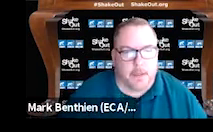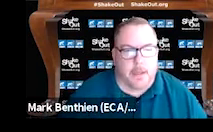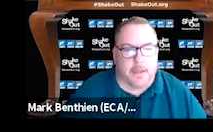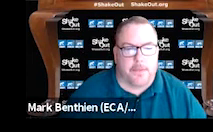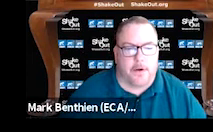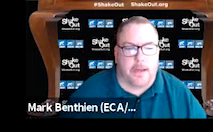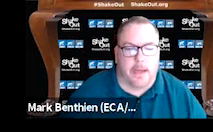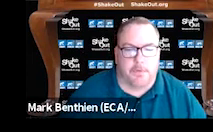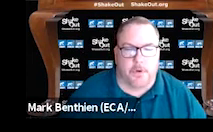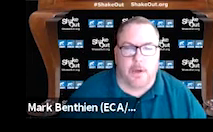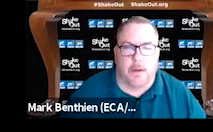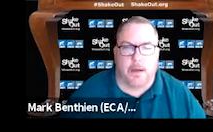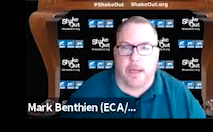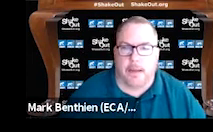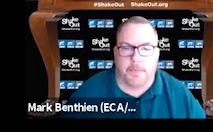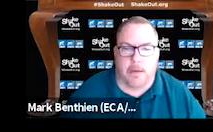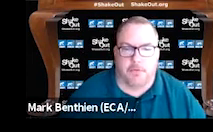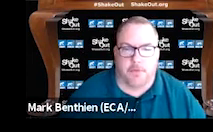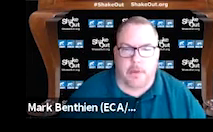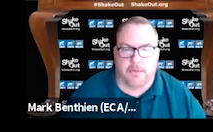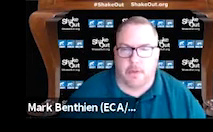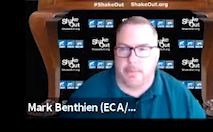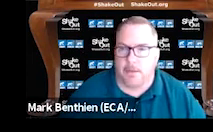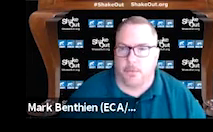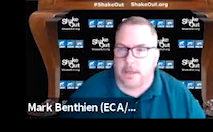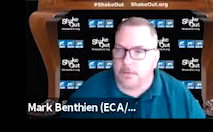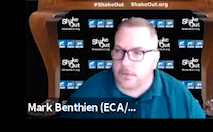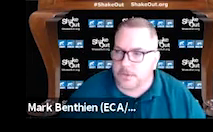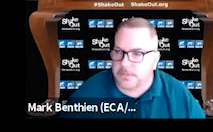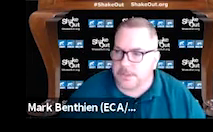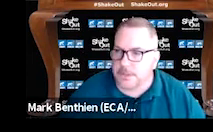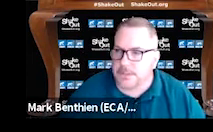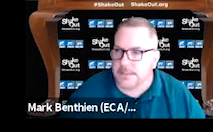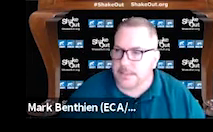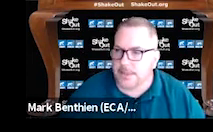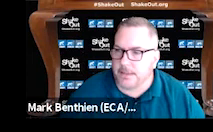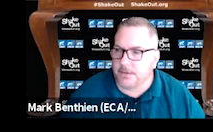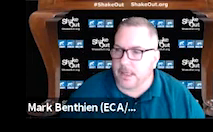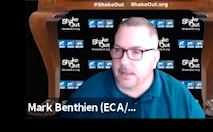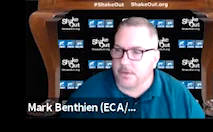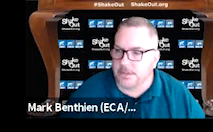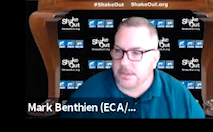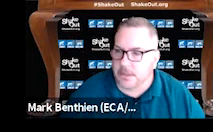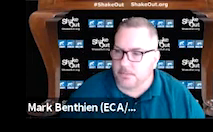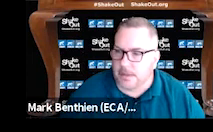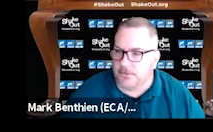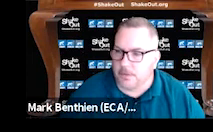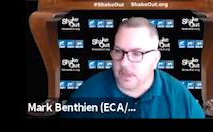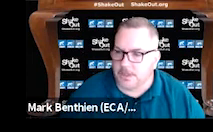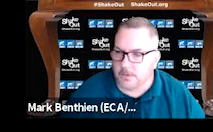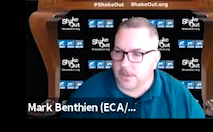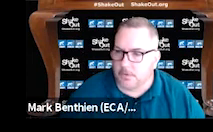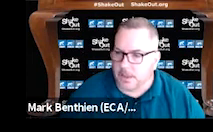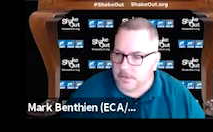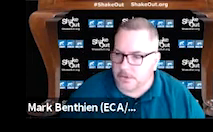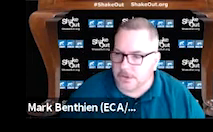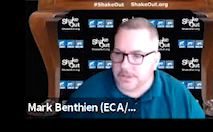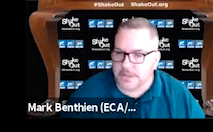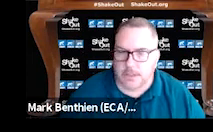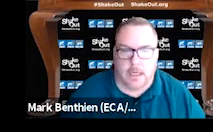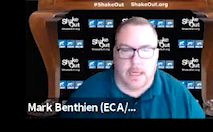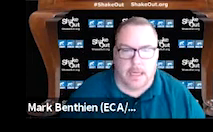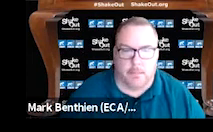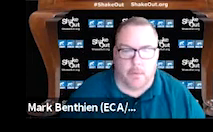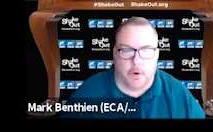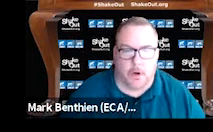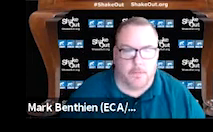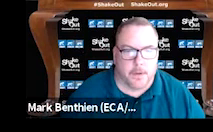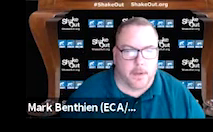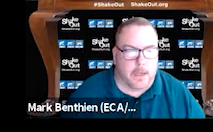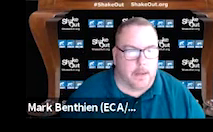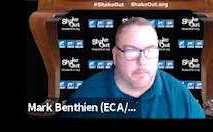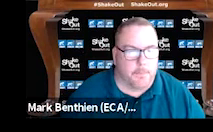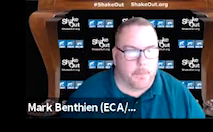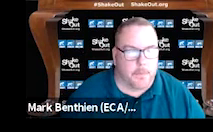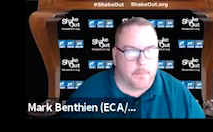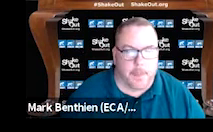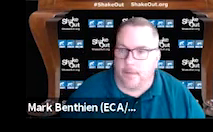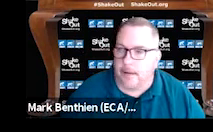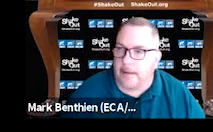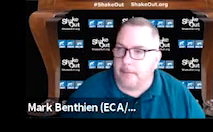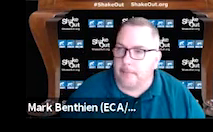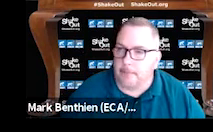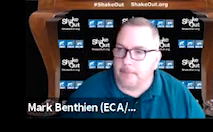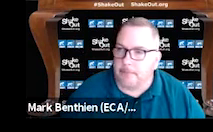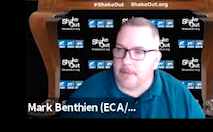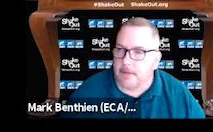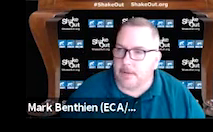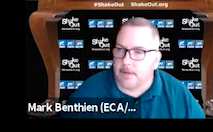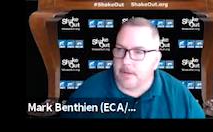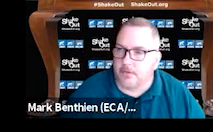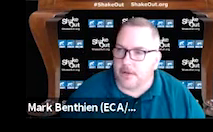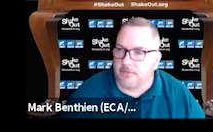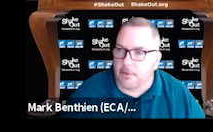Mark Benthien (ECA/SCEC): And so let's click on that link to take our survey we'd greatly appreciate it any other, so I was asking about the rocket rolls materials to anybody look to perhaps to a project around rocket rules or.